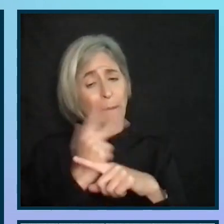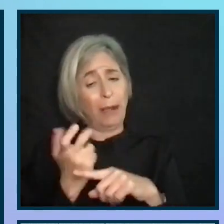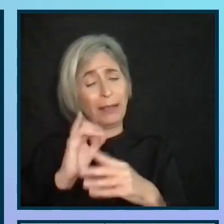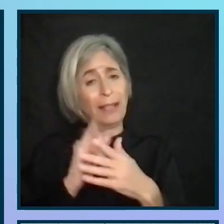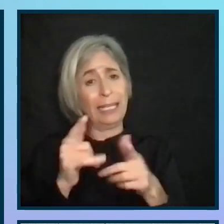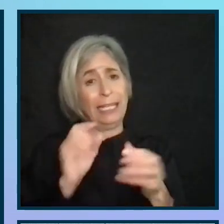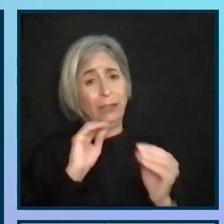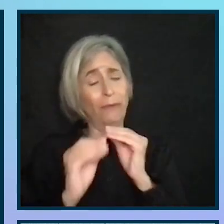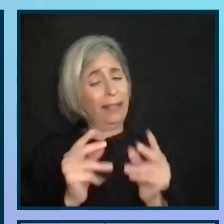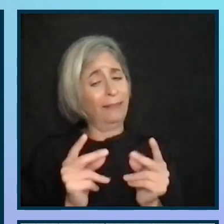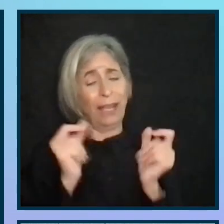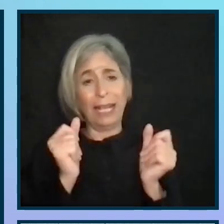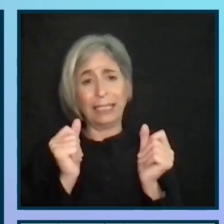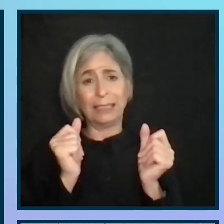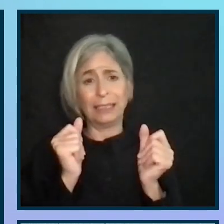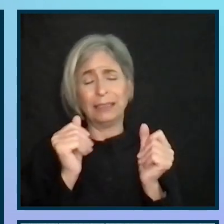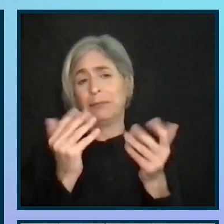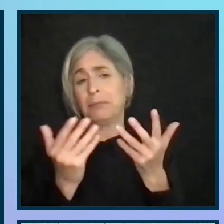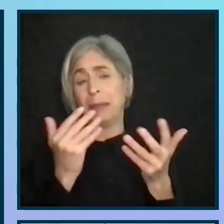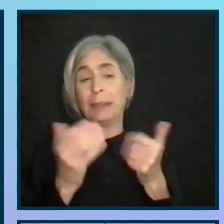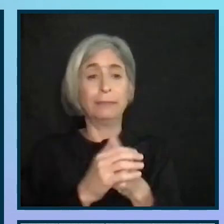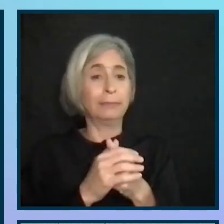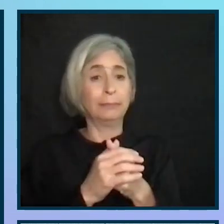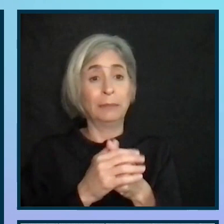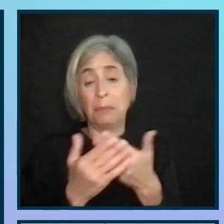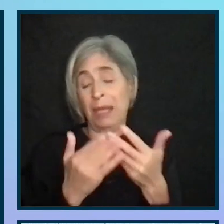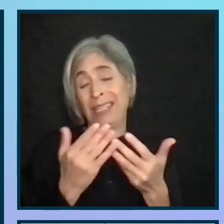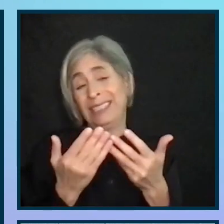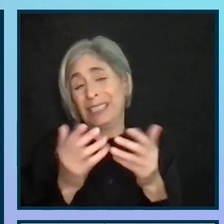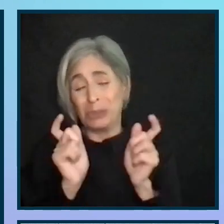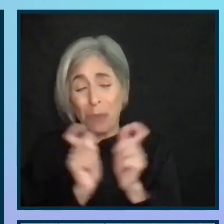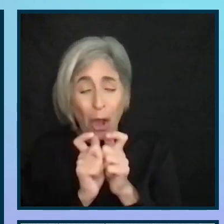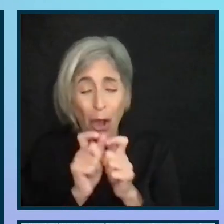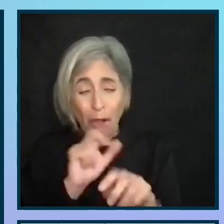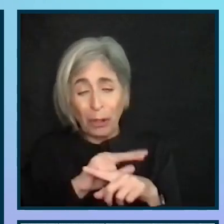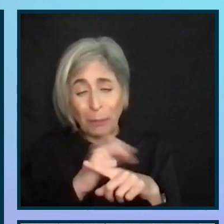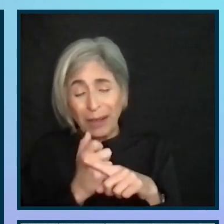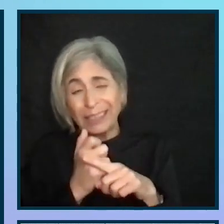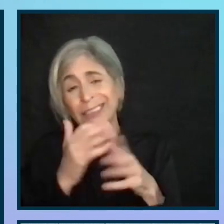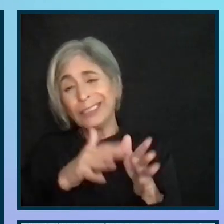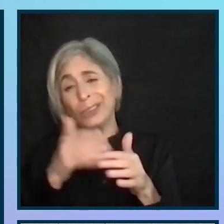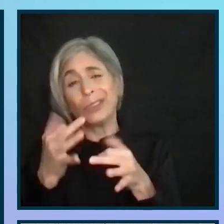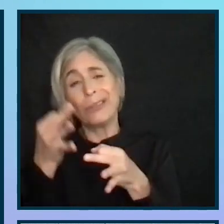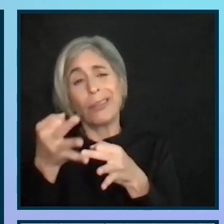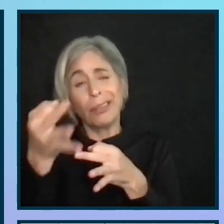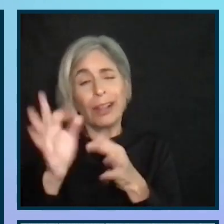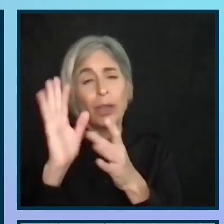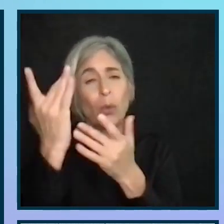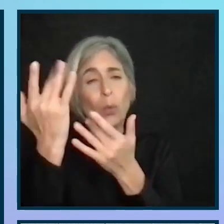maybe, in the nineties. And you might have some minor bugs that that could maybe be pushed out to a later release,